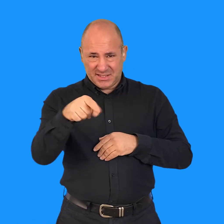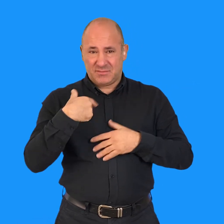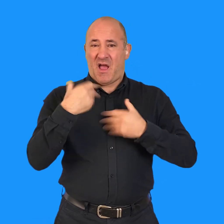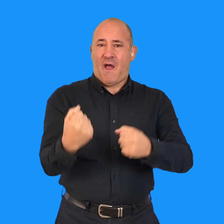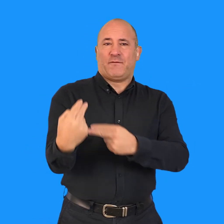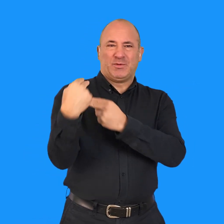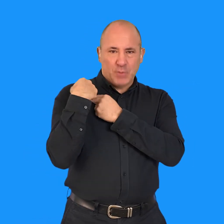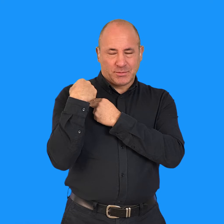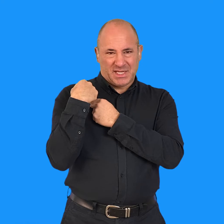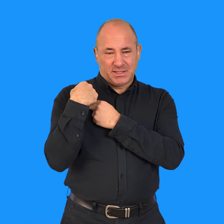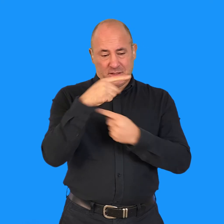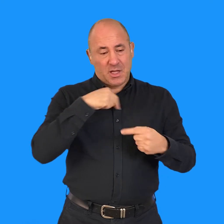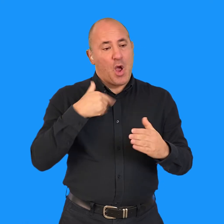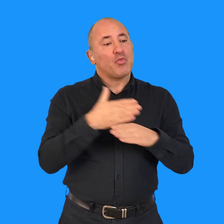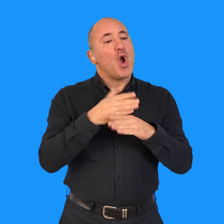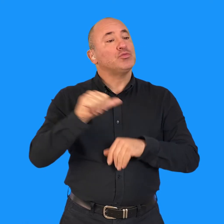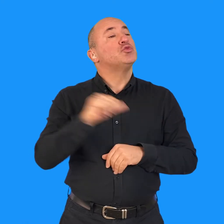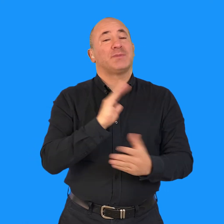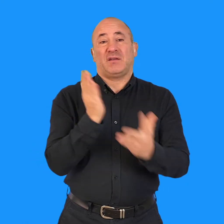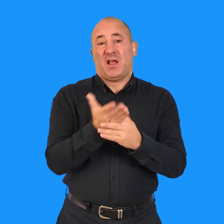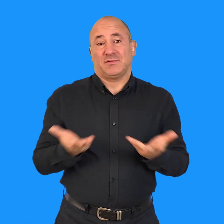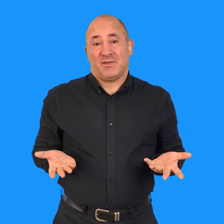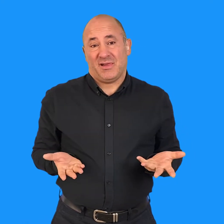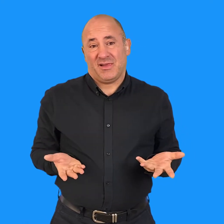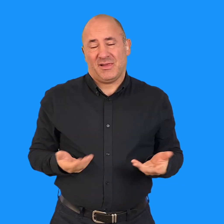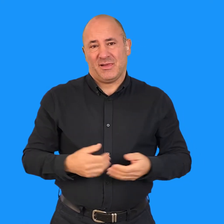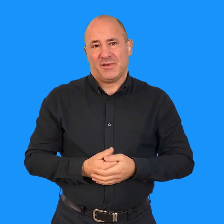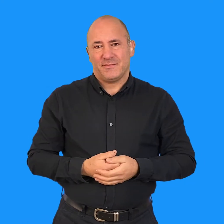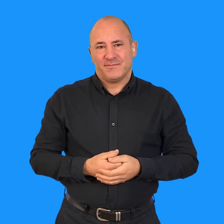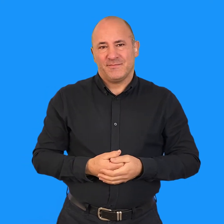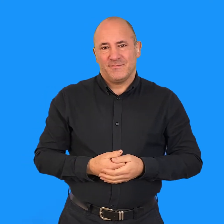we do have a responsibility of making our work accessible.